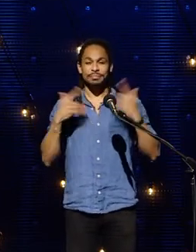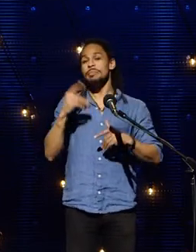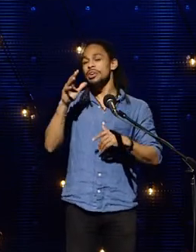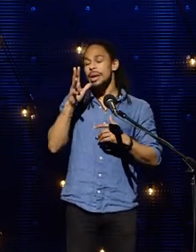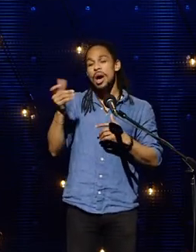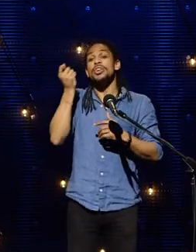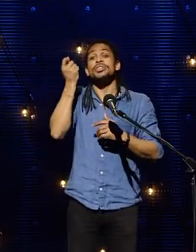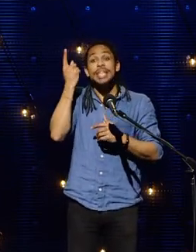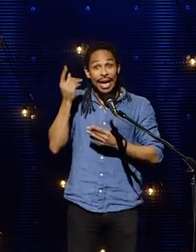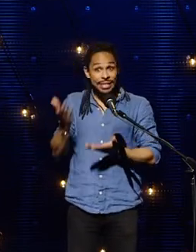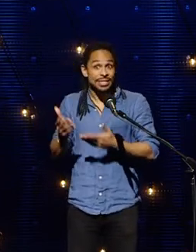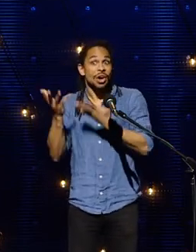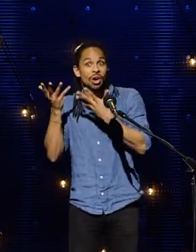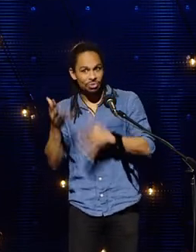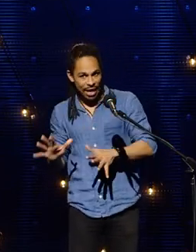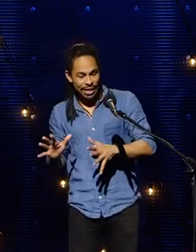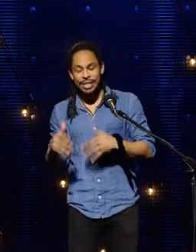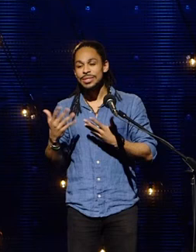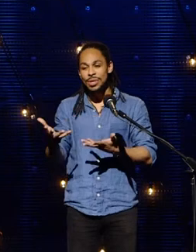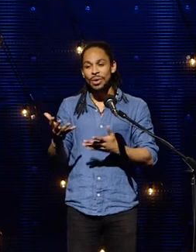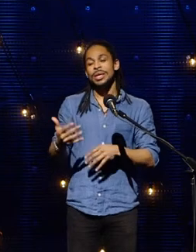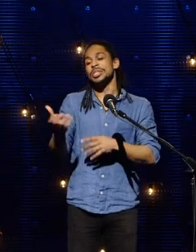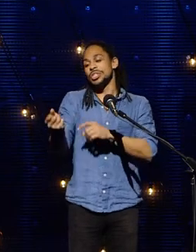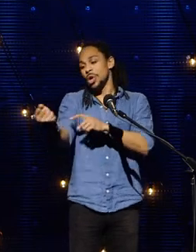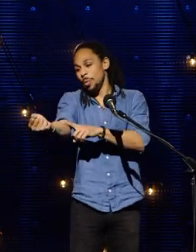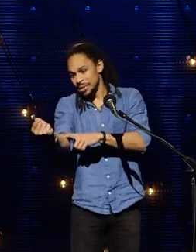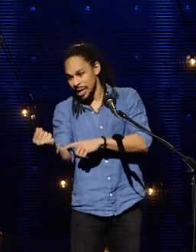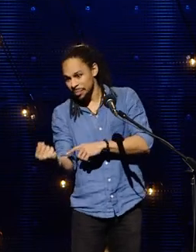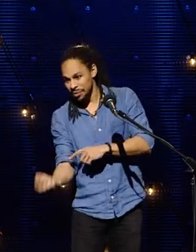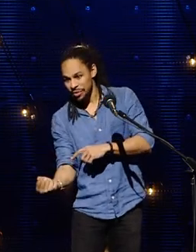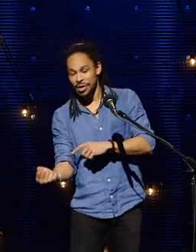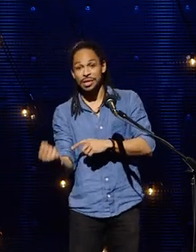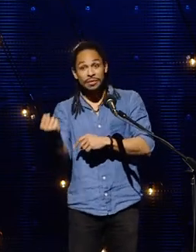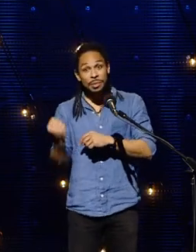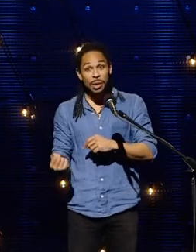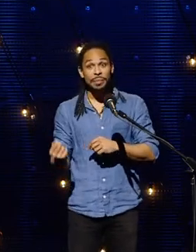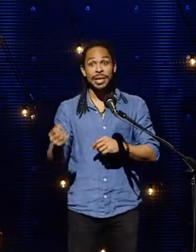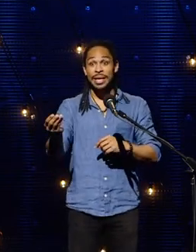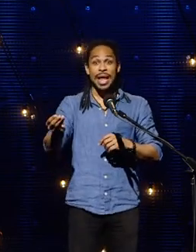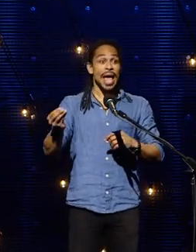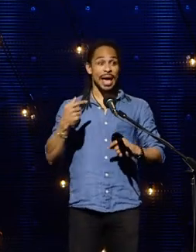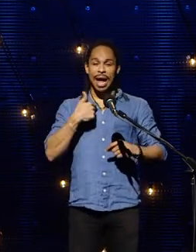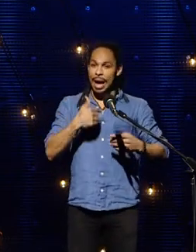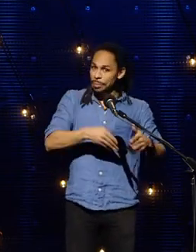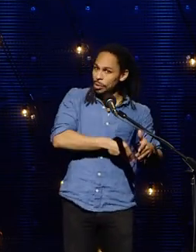My grandma understands this already, so she opens up the glove compartment and I pull out